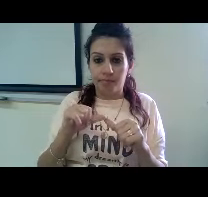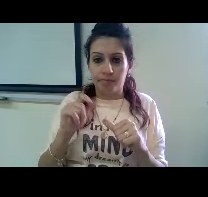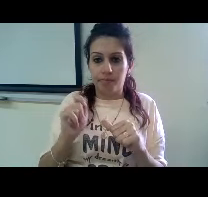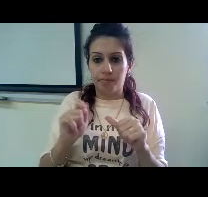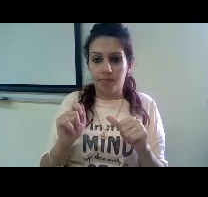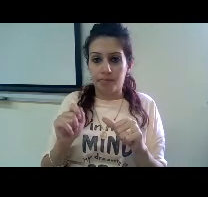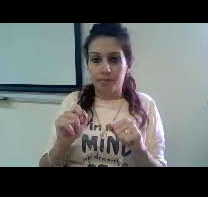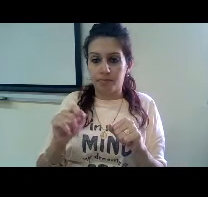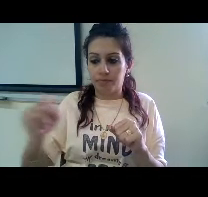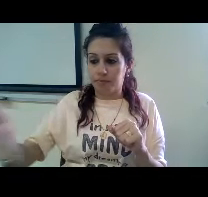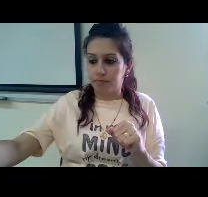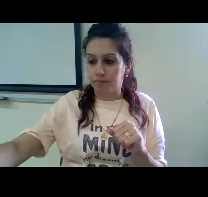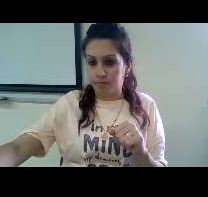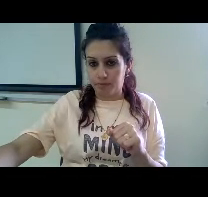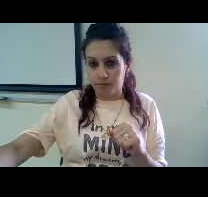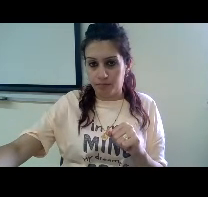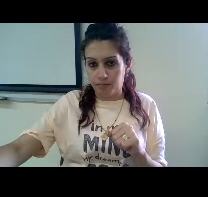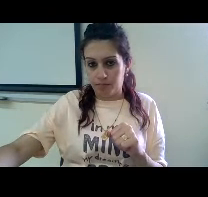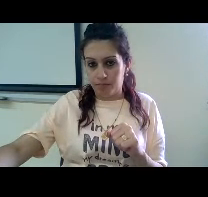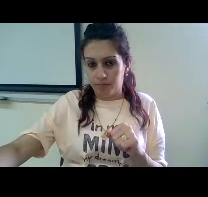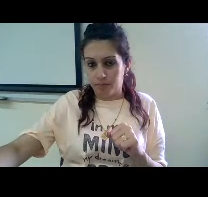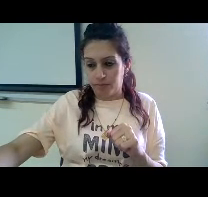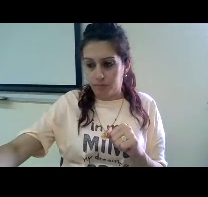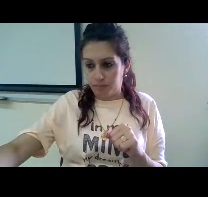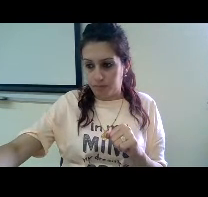but we've been discussing it with UK colleagues and they said it's OK.